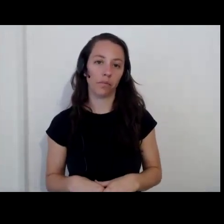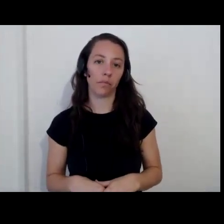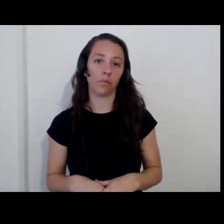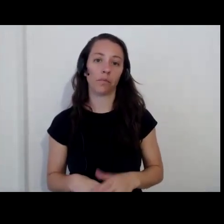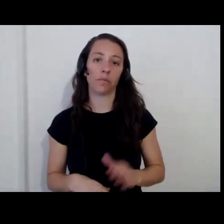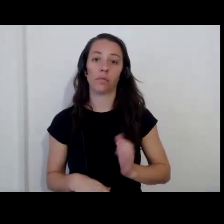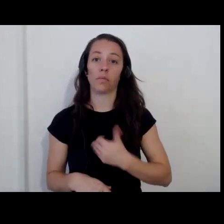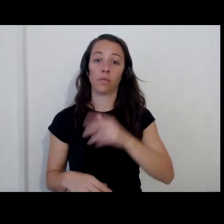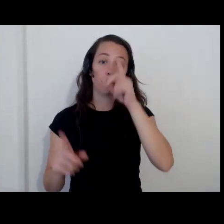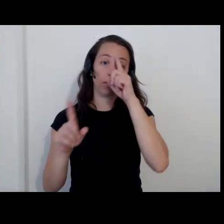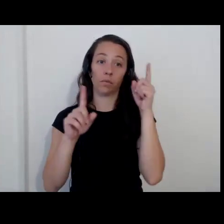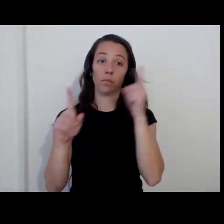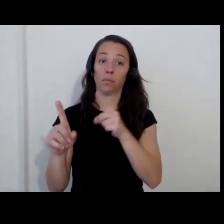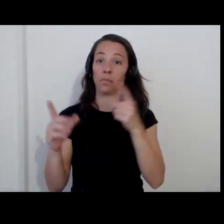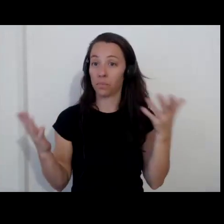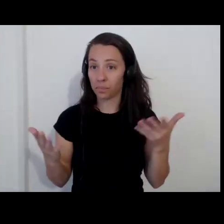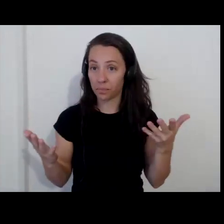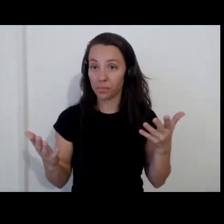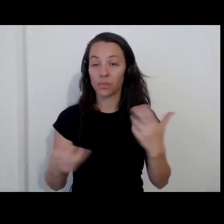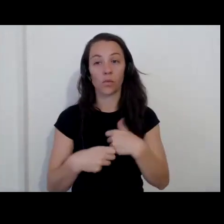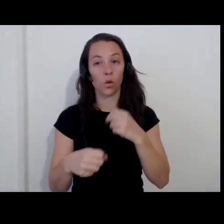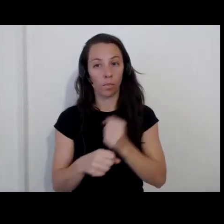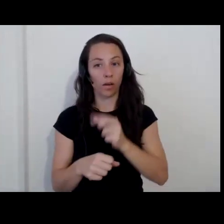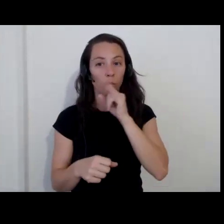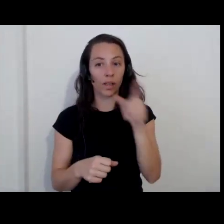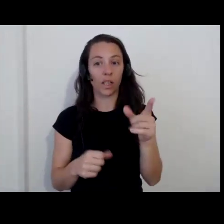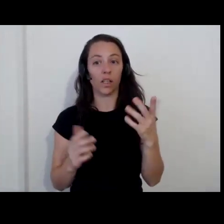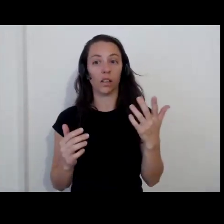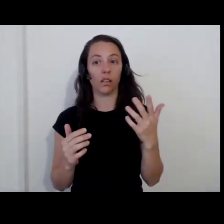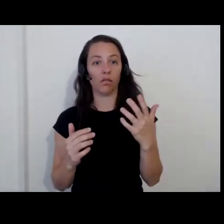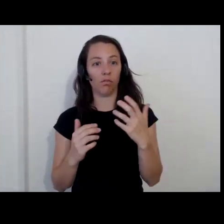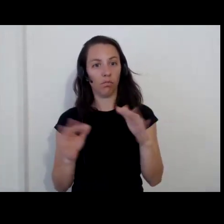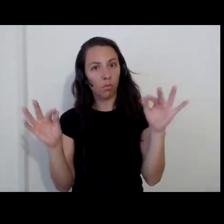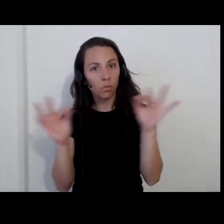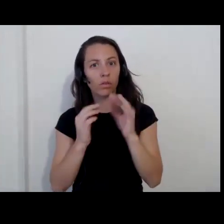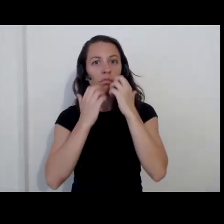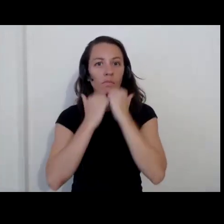Our goal at Making Space is to create meaningful careers for Disabled people and provide the necessary